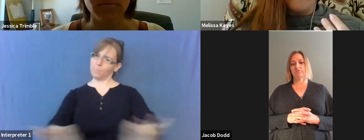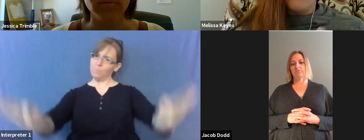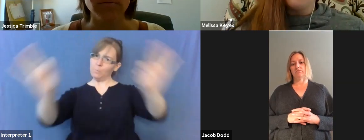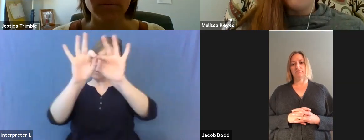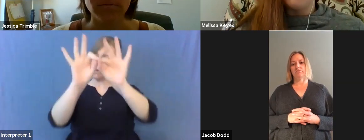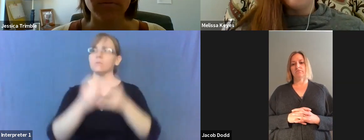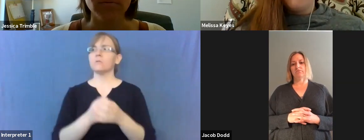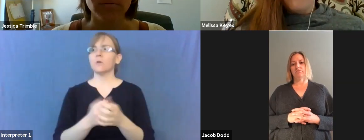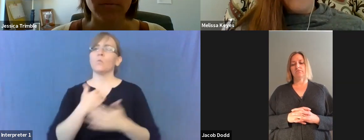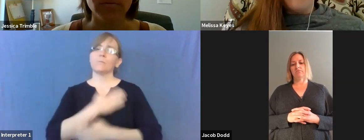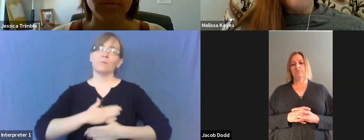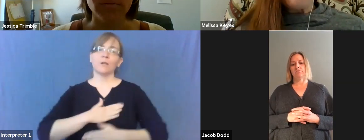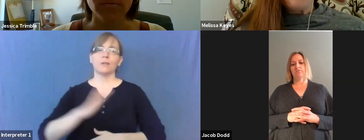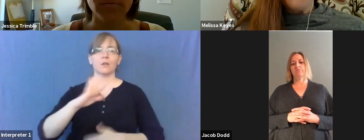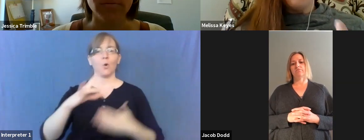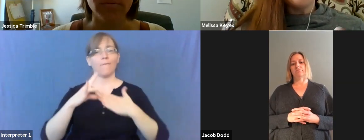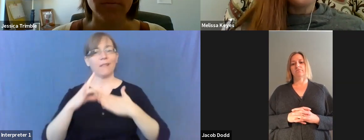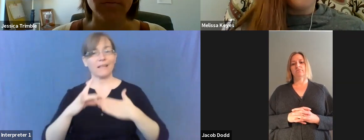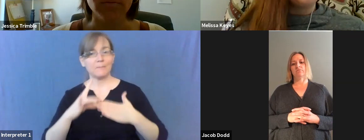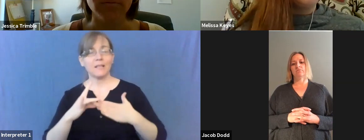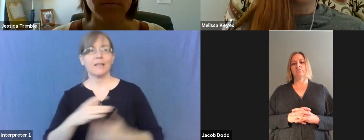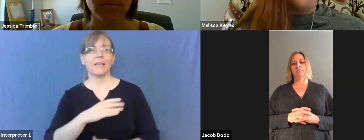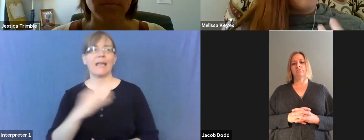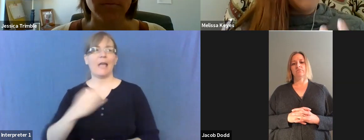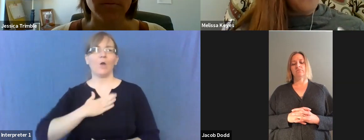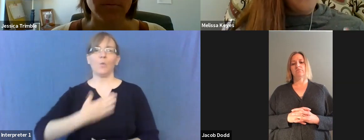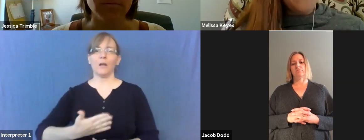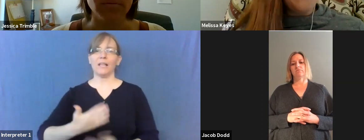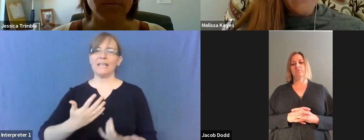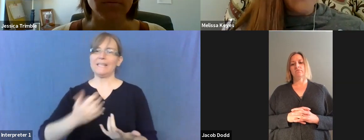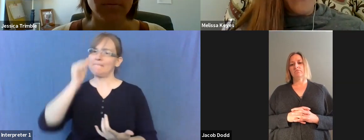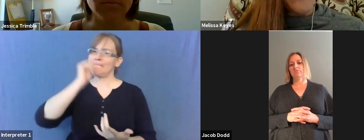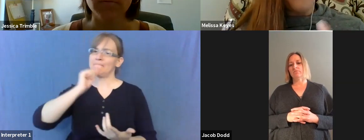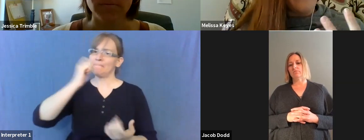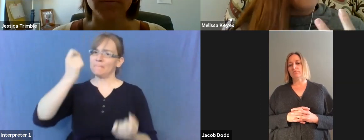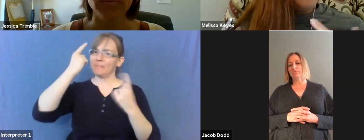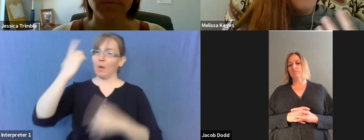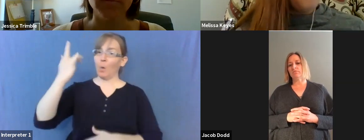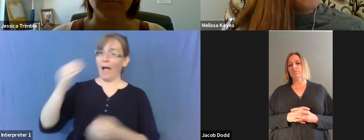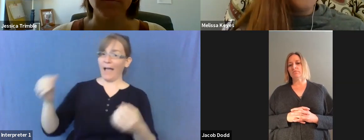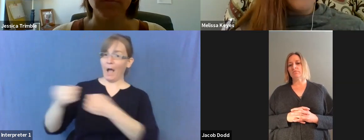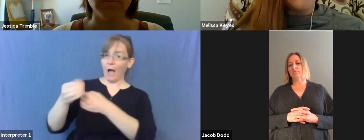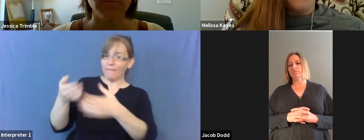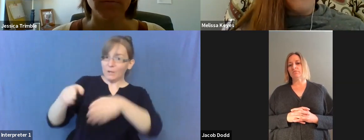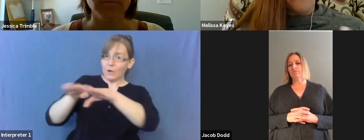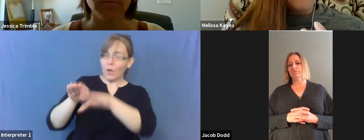and everybody's willingness to understand why our physical office space is closed, and why we've made the changes that we've made,